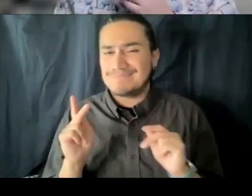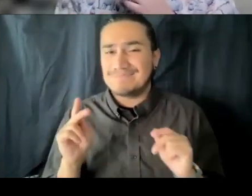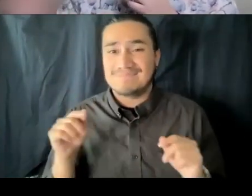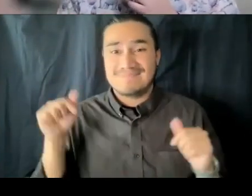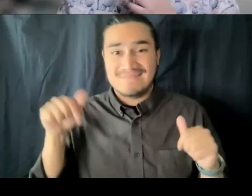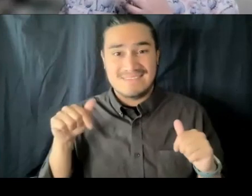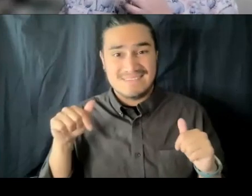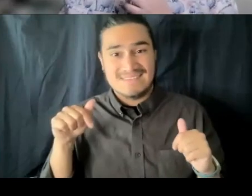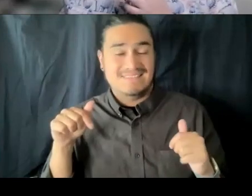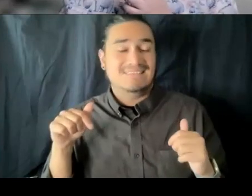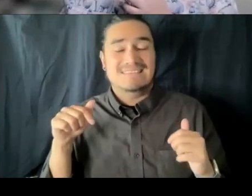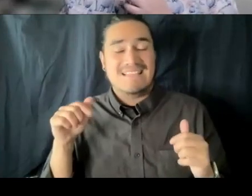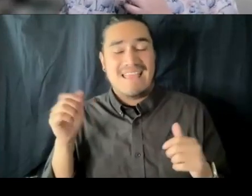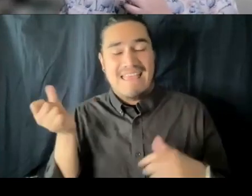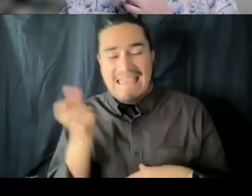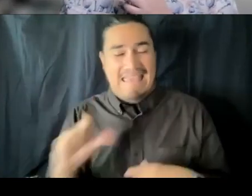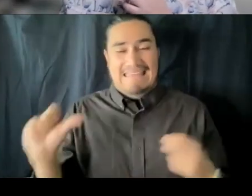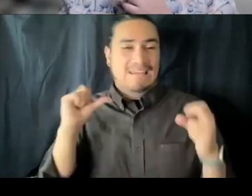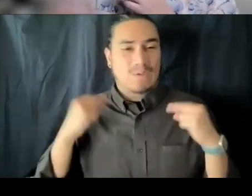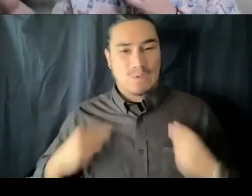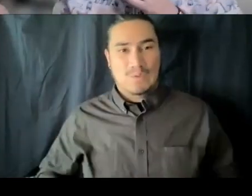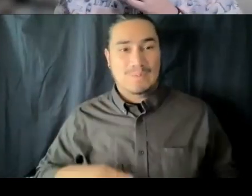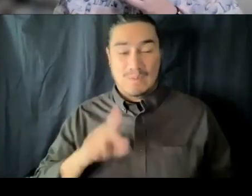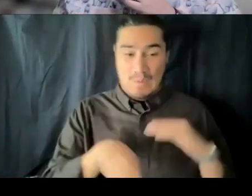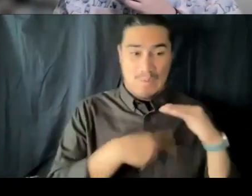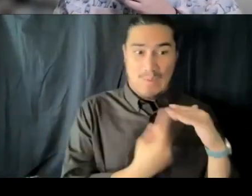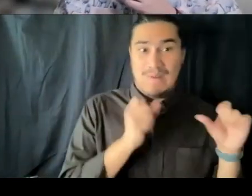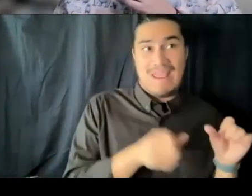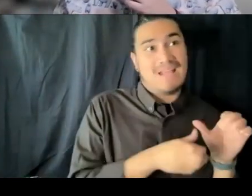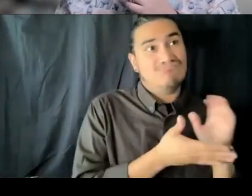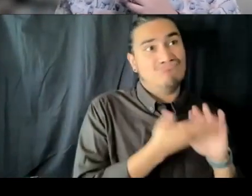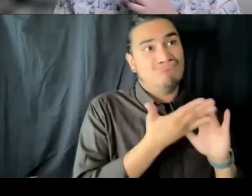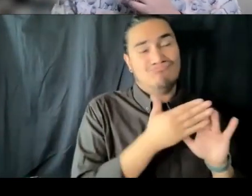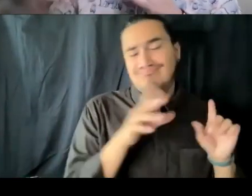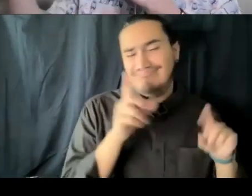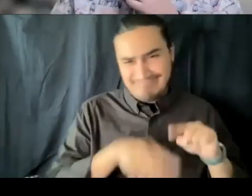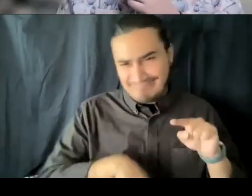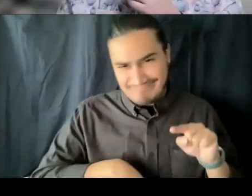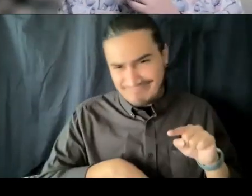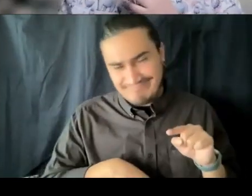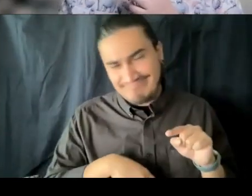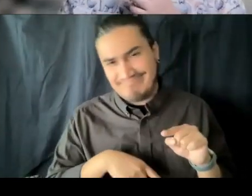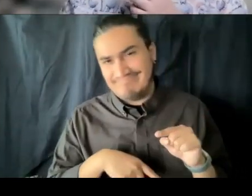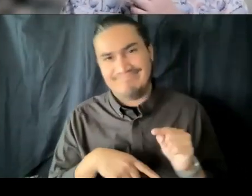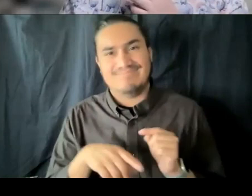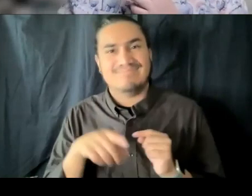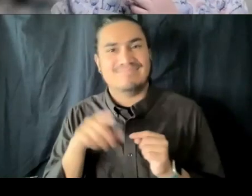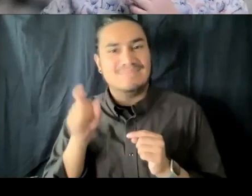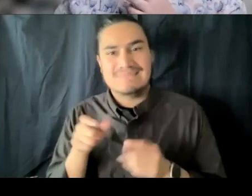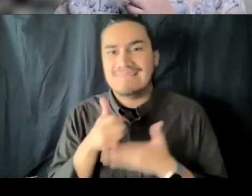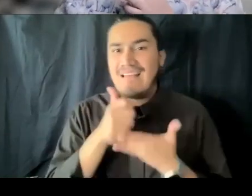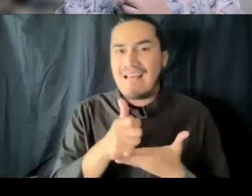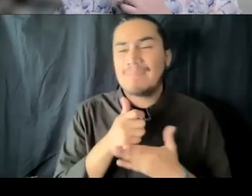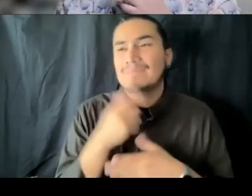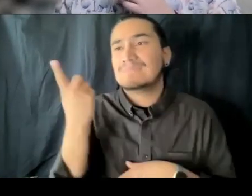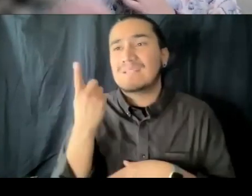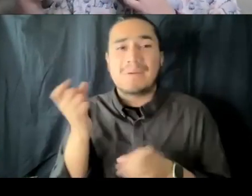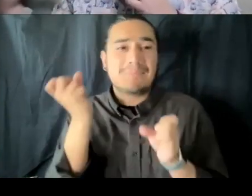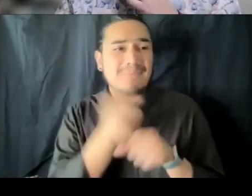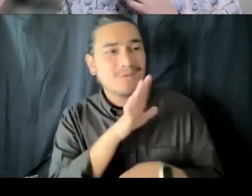that lives their lives entirely alone, right? Probably somebody made your clothes, helps, you know, grow the food that you eat,